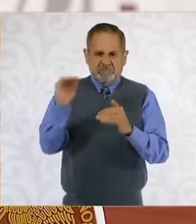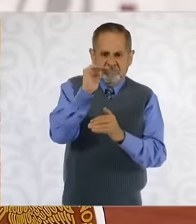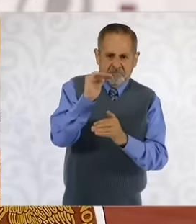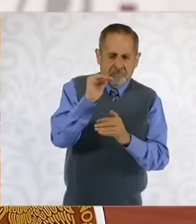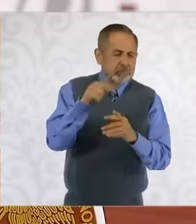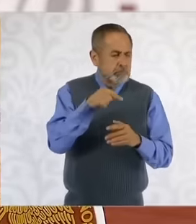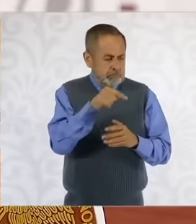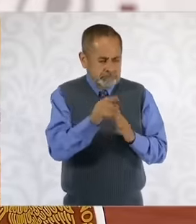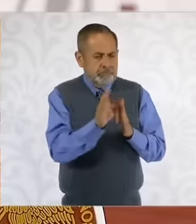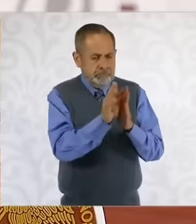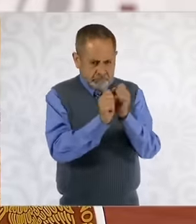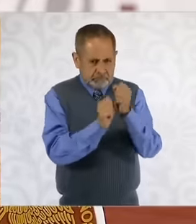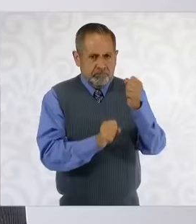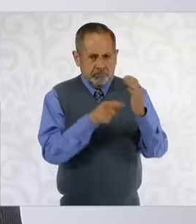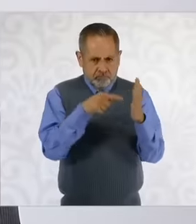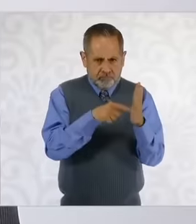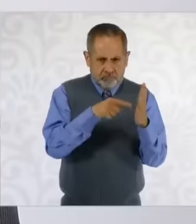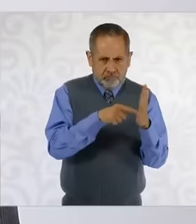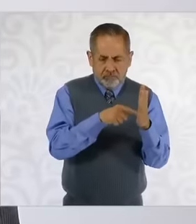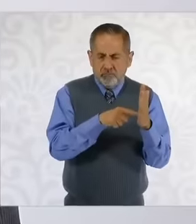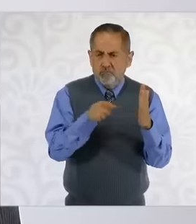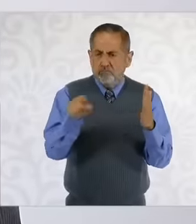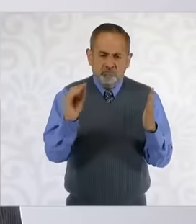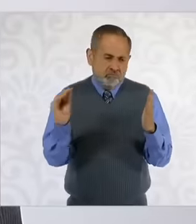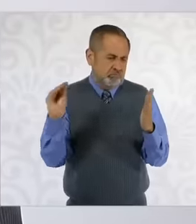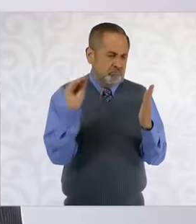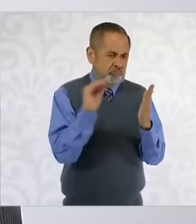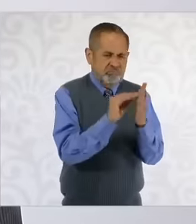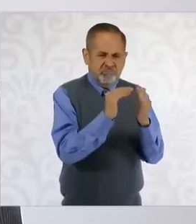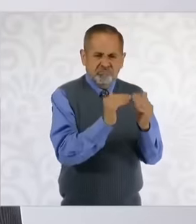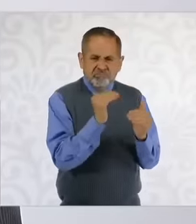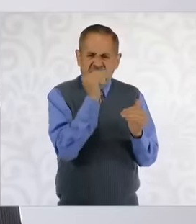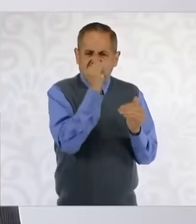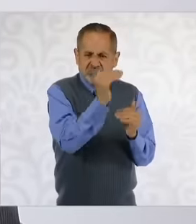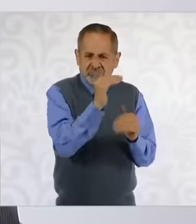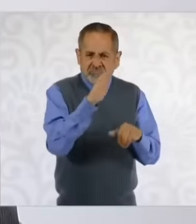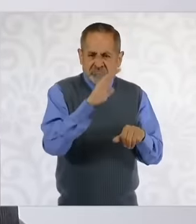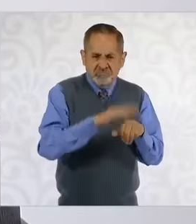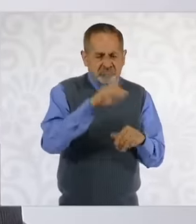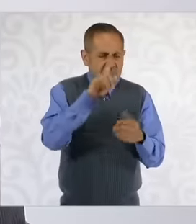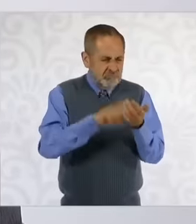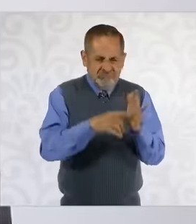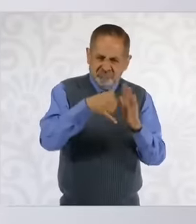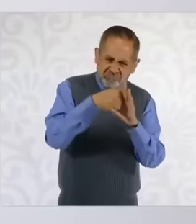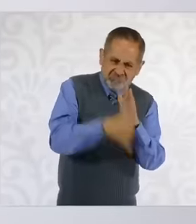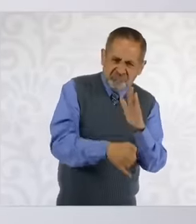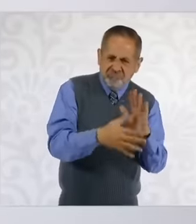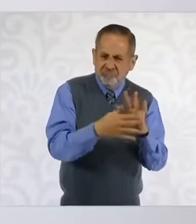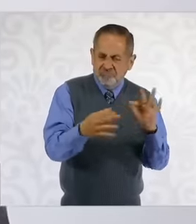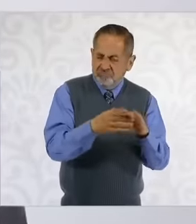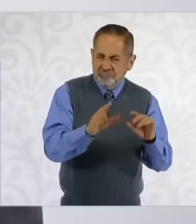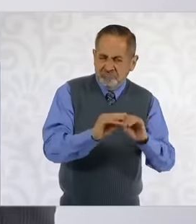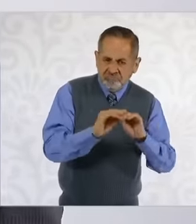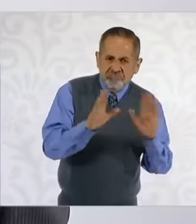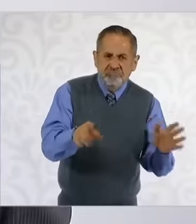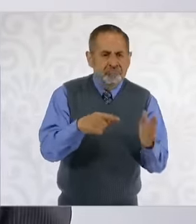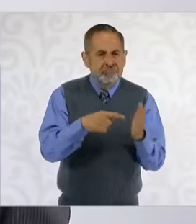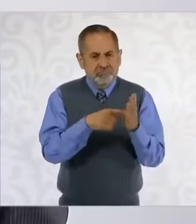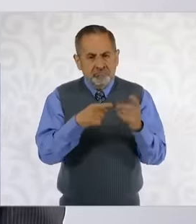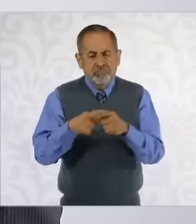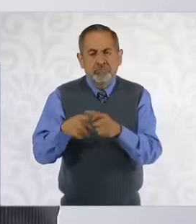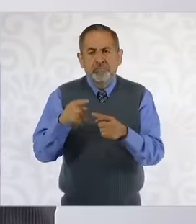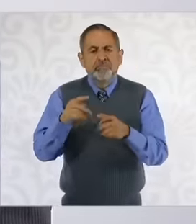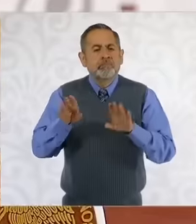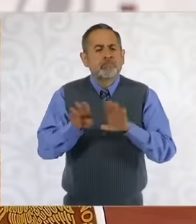that has a letter of naturalization that has roots in both theory and legal doctrine